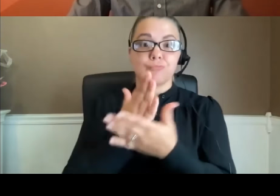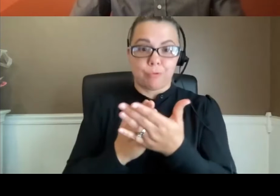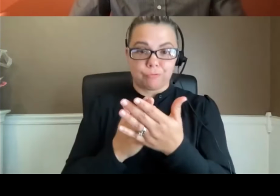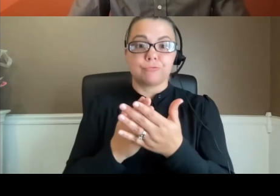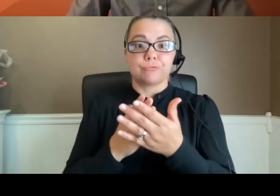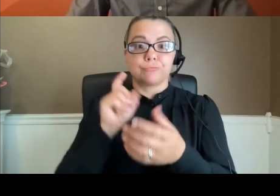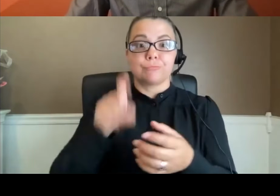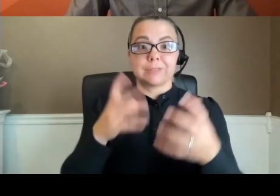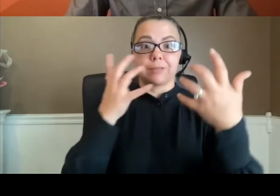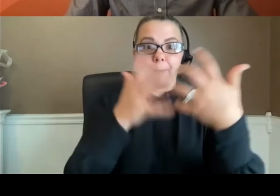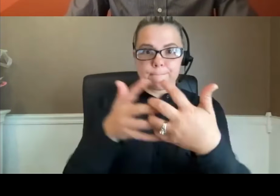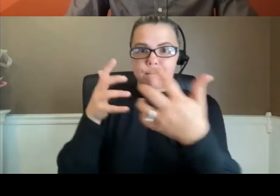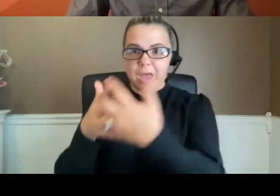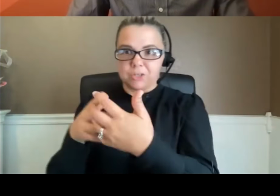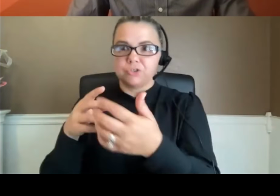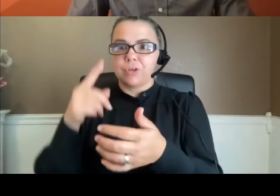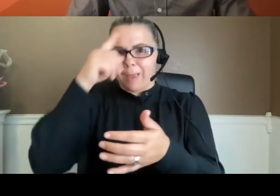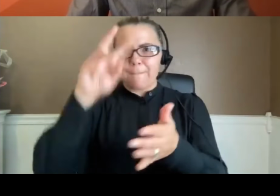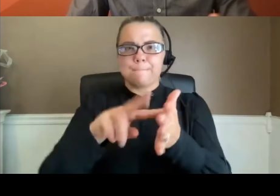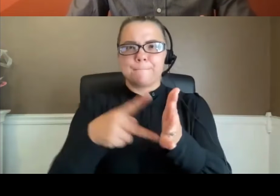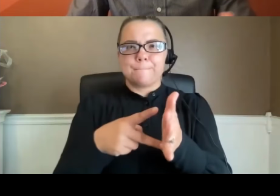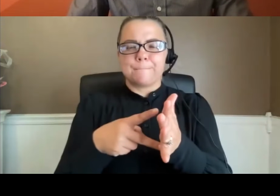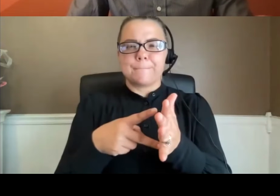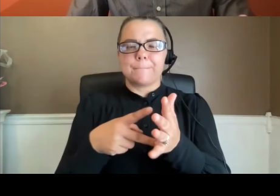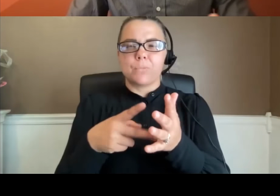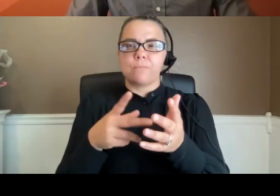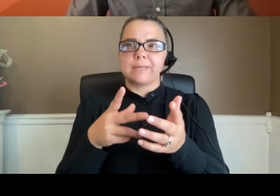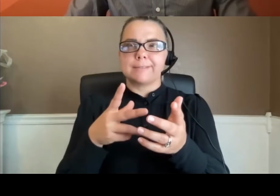we want to make it so that a screen reader is able to process whatever we're putting